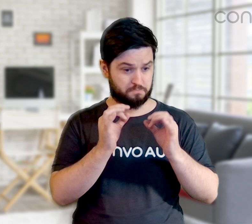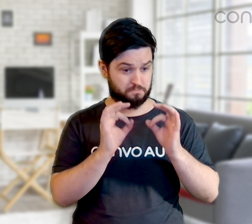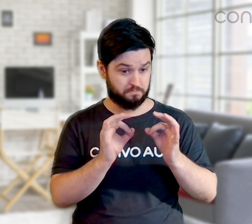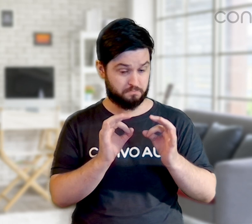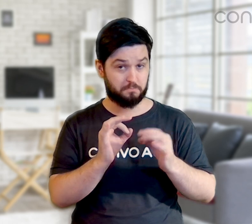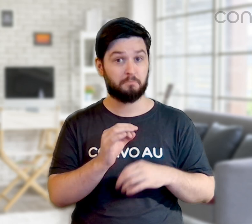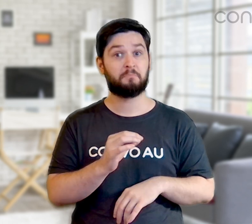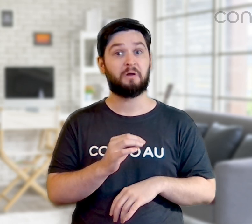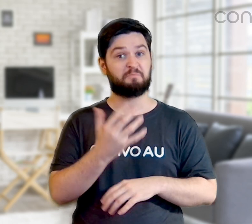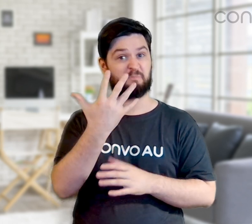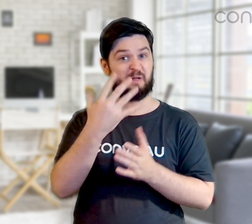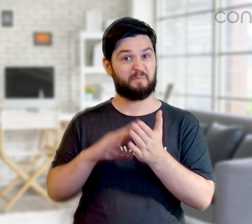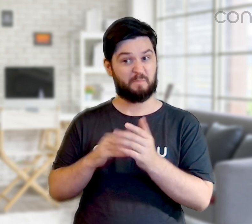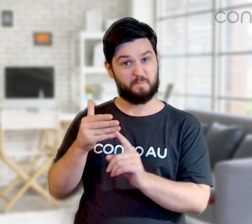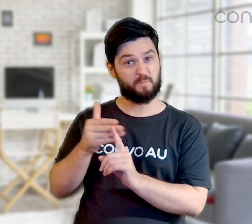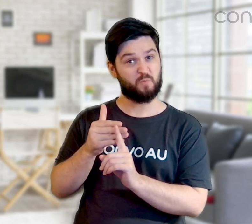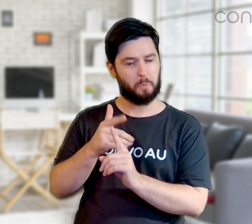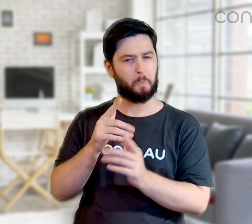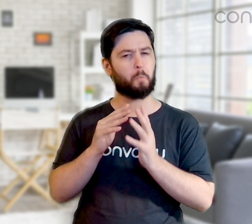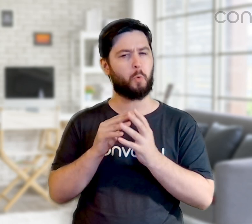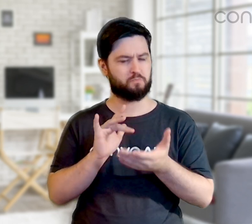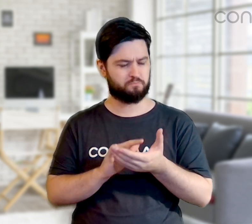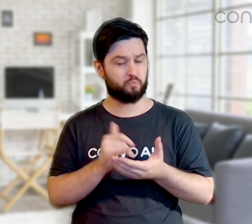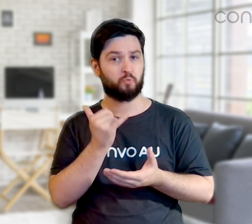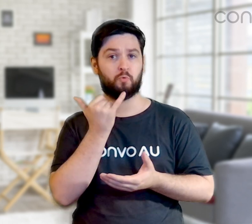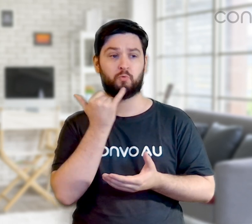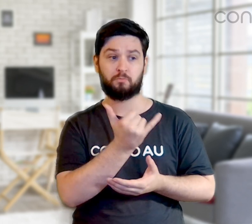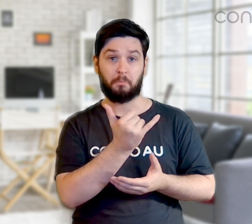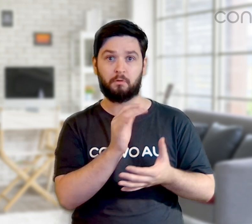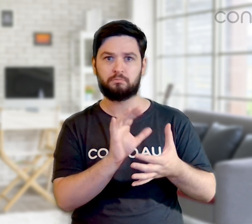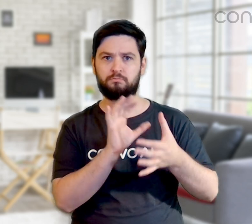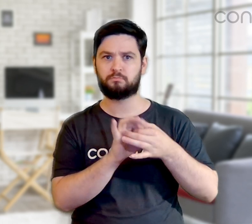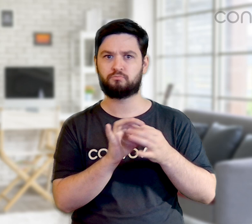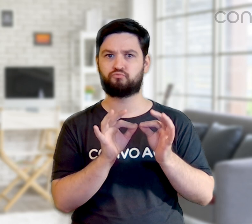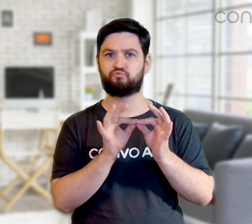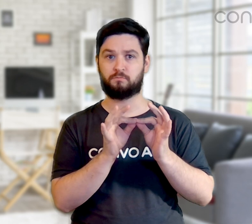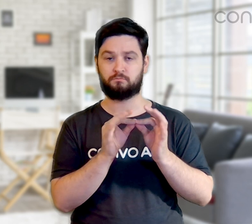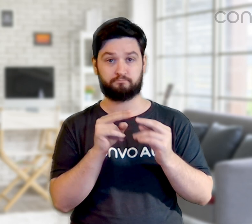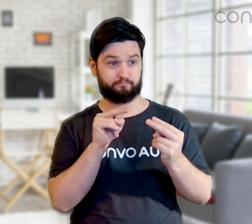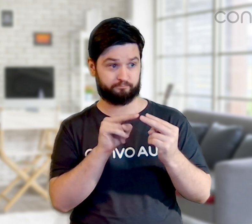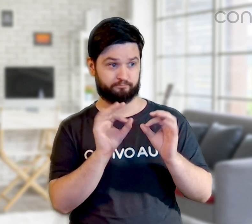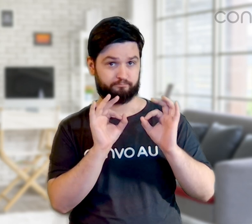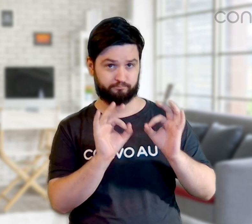Then, about 5 minutes before your job interview, you can check and make sure you can connect with one of our Convo Australia interpreters.